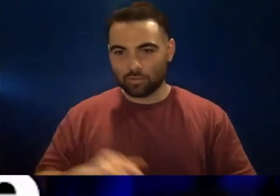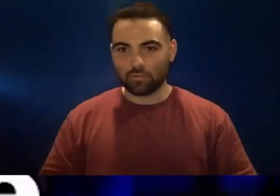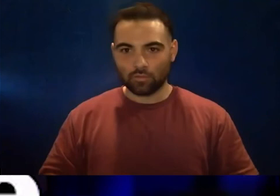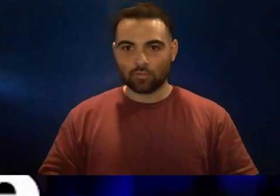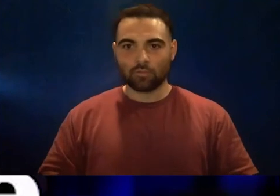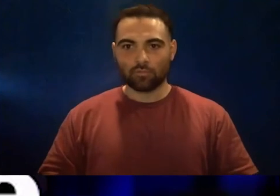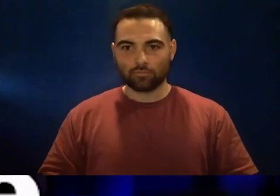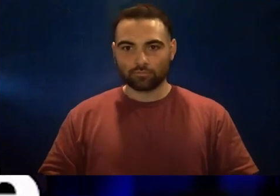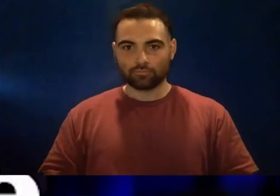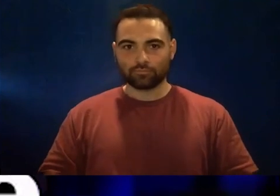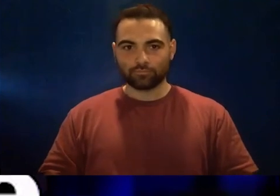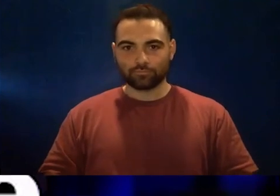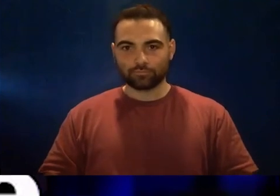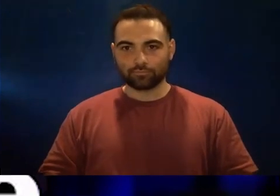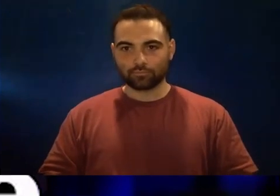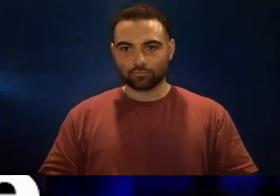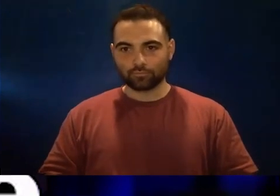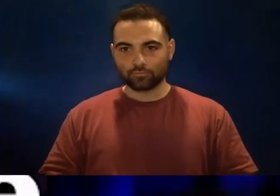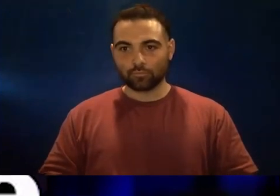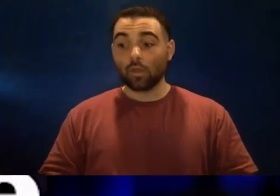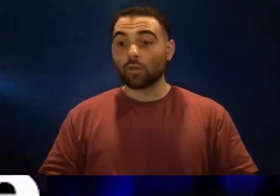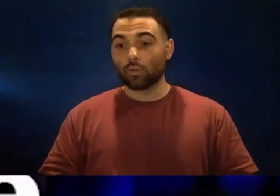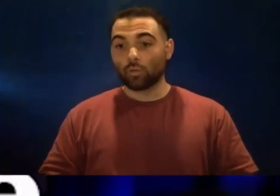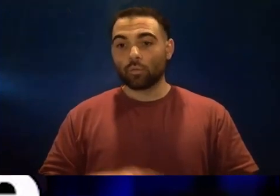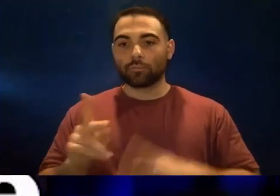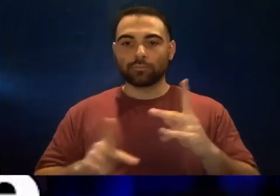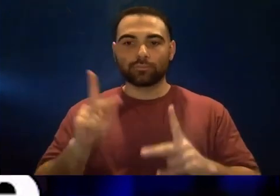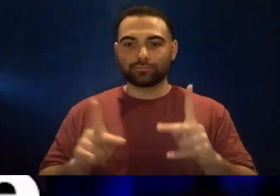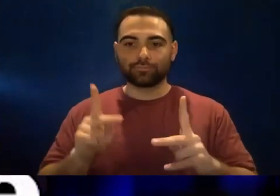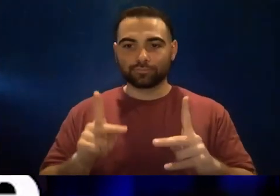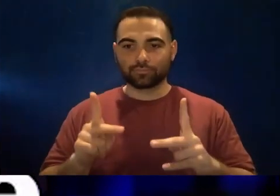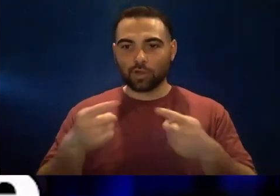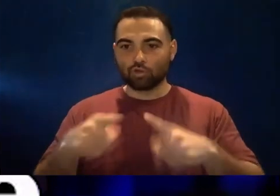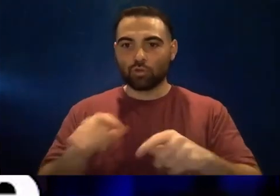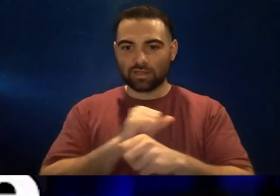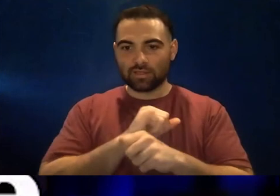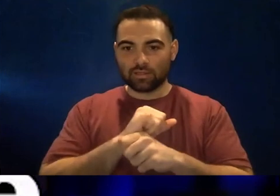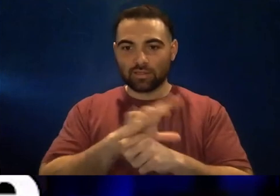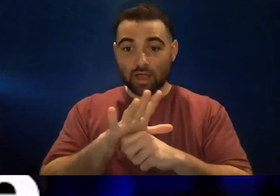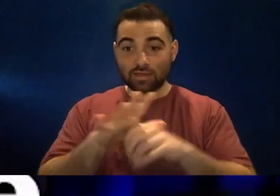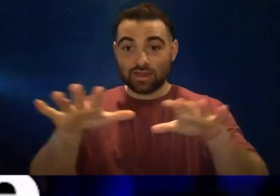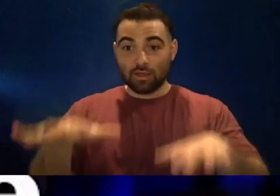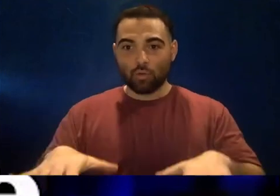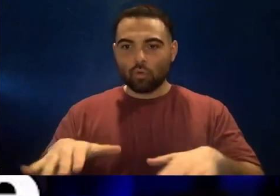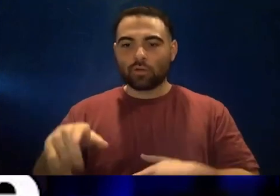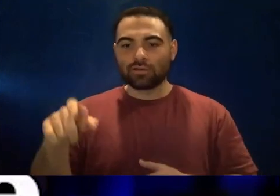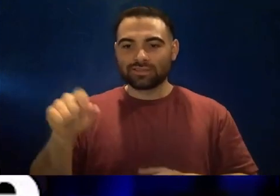So the people that are during lockdown could actually participate in advocacy too.